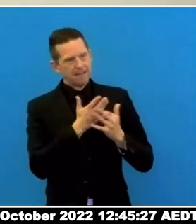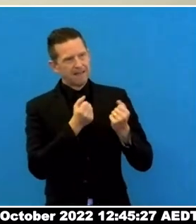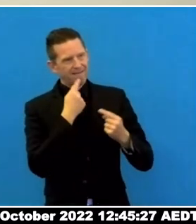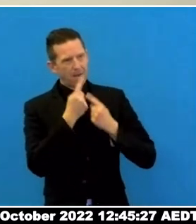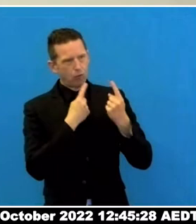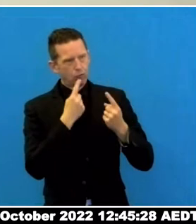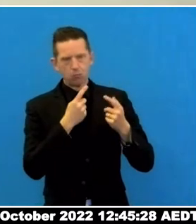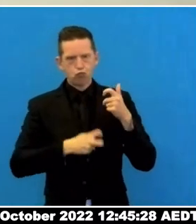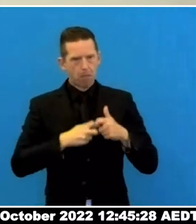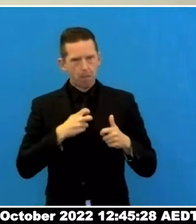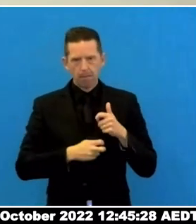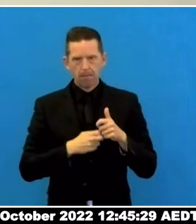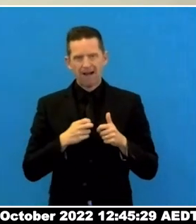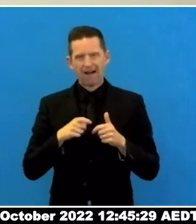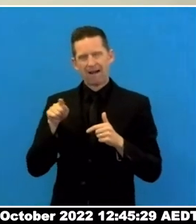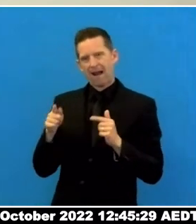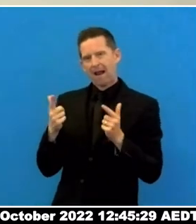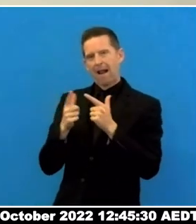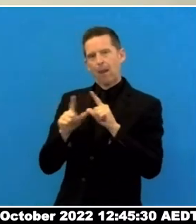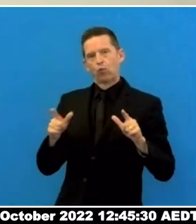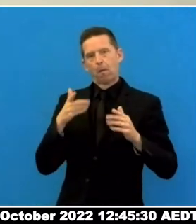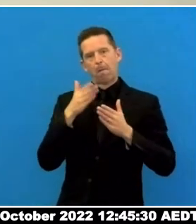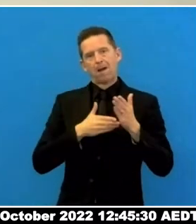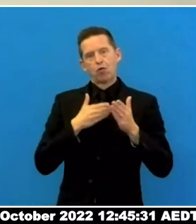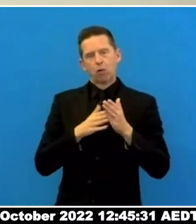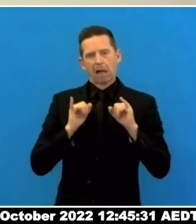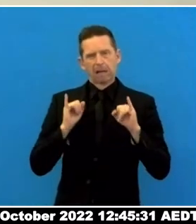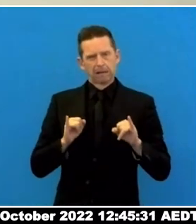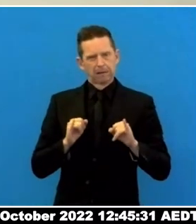Language barriers significantly impacted access to and understanding of services